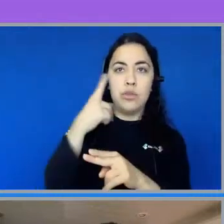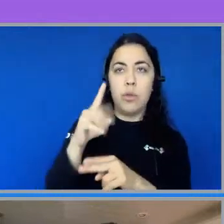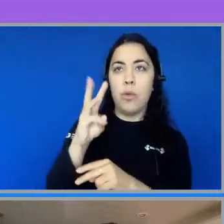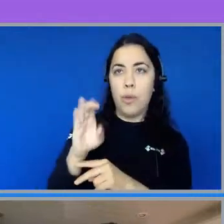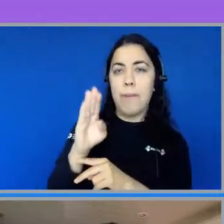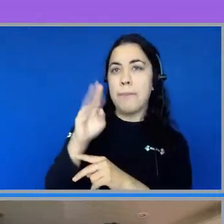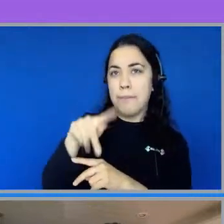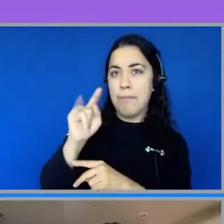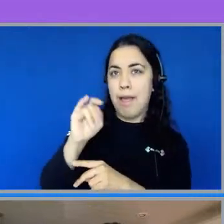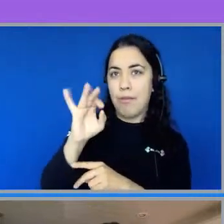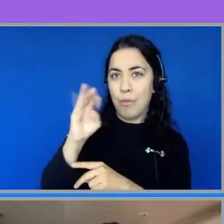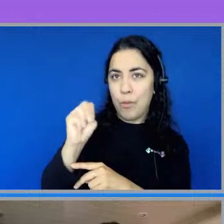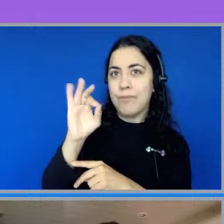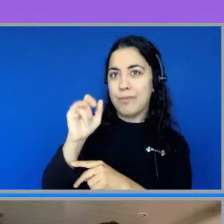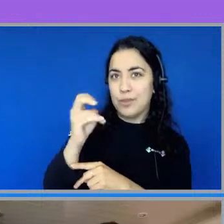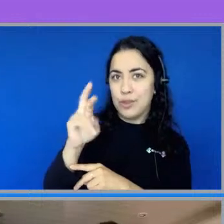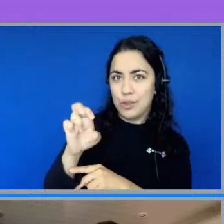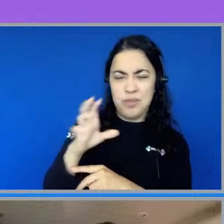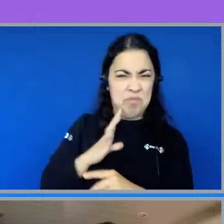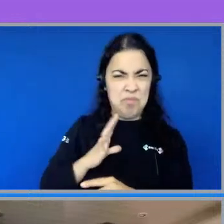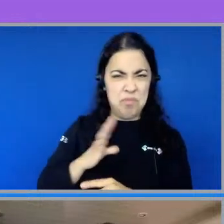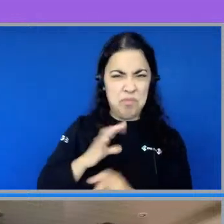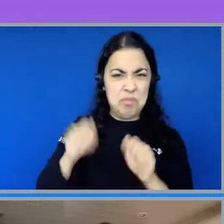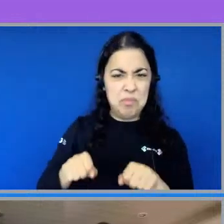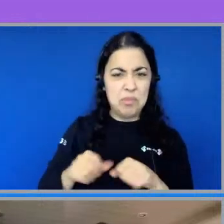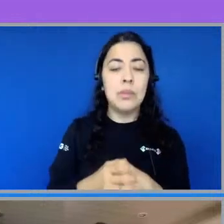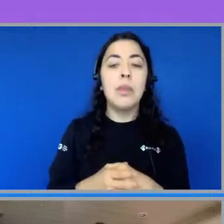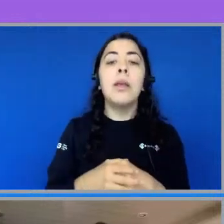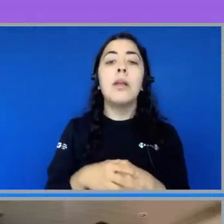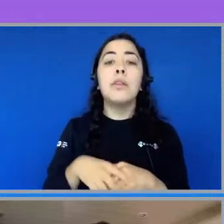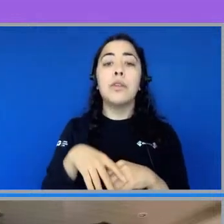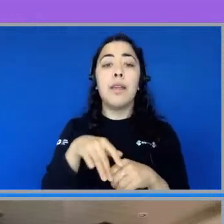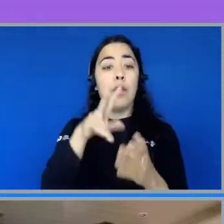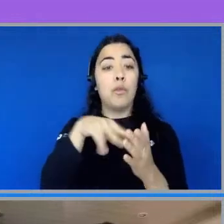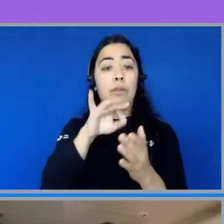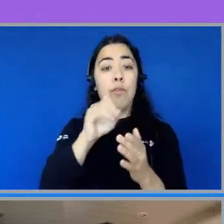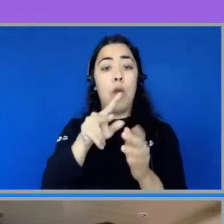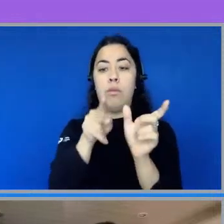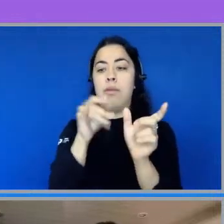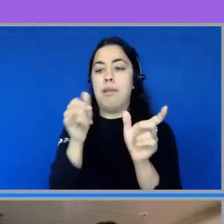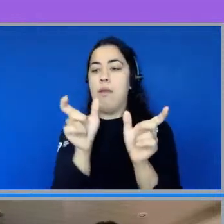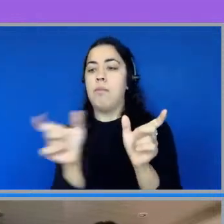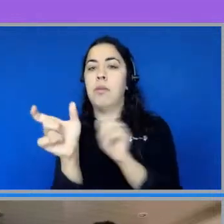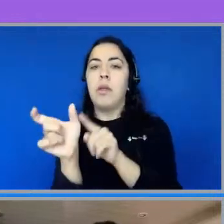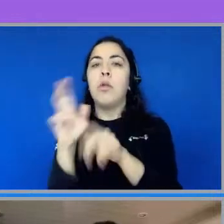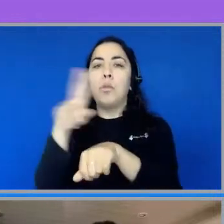initial value here is normal. And that will do what happens now. So that follows the order